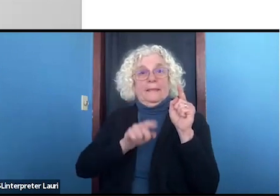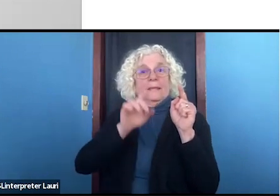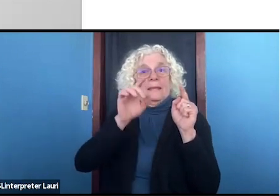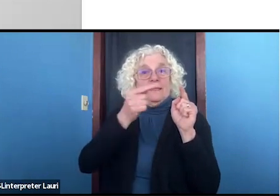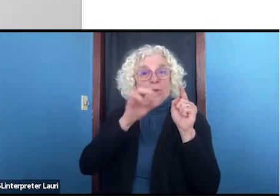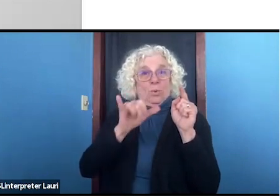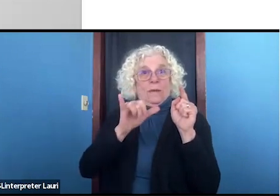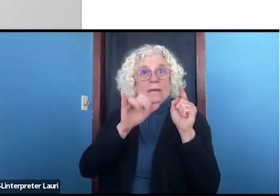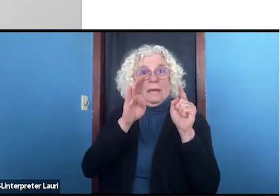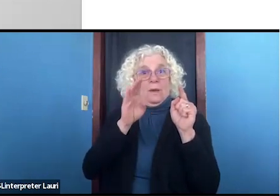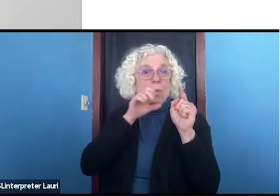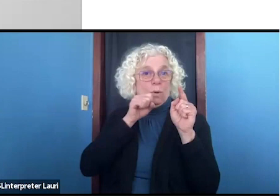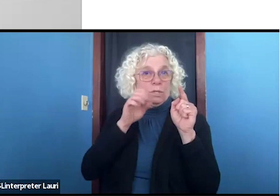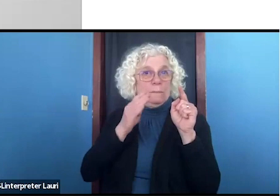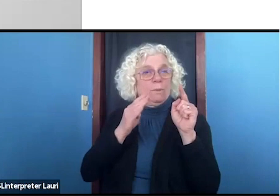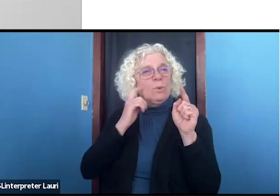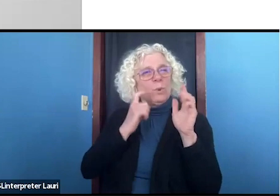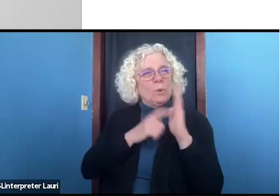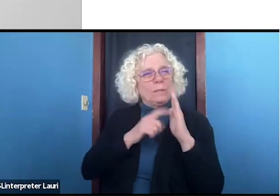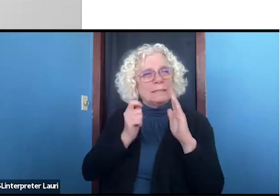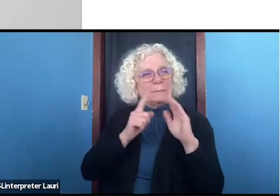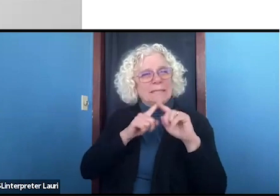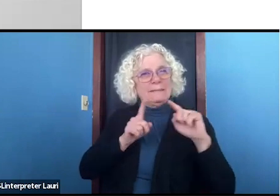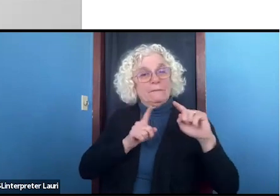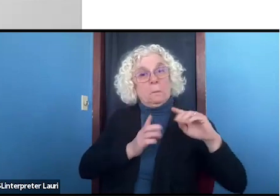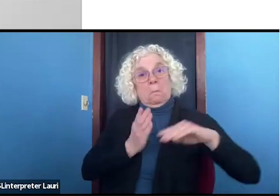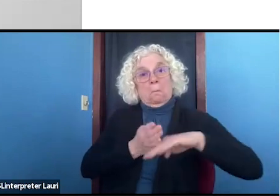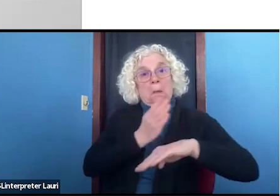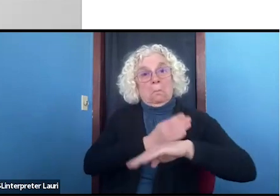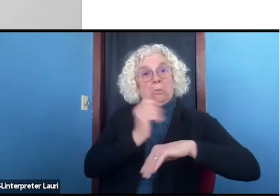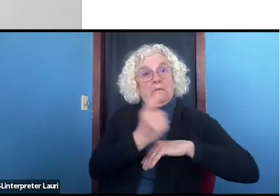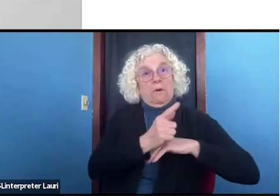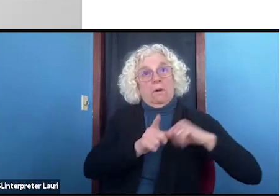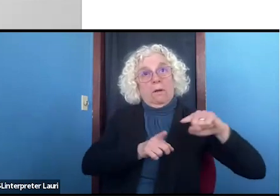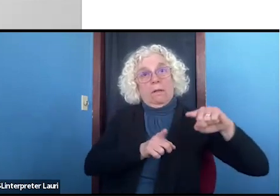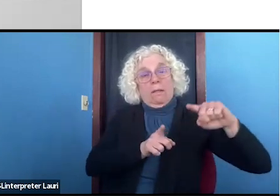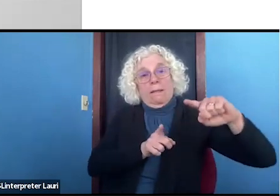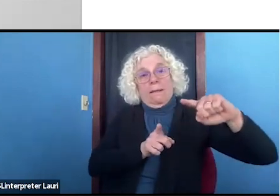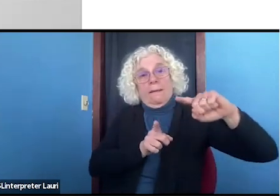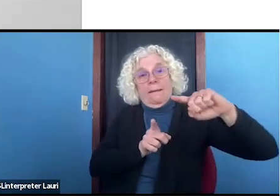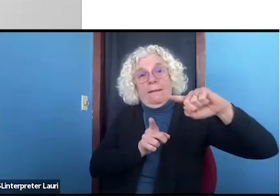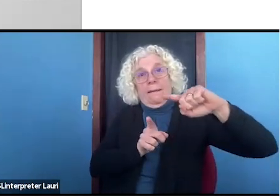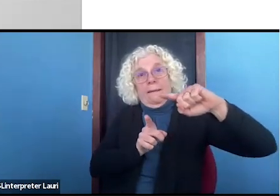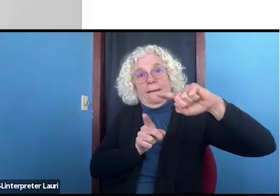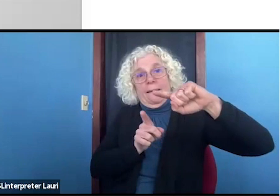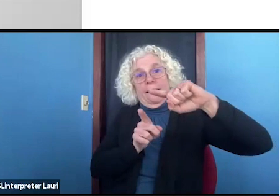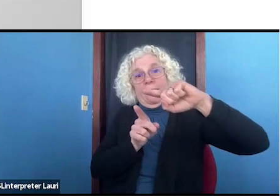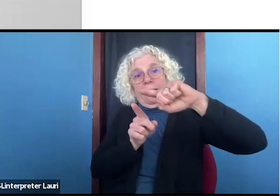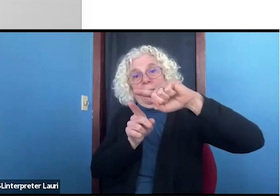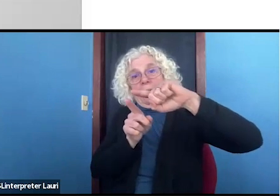But what's different is that here, blue and orange, the gap is close.